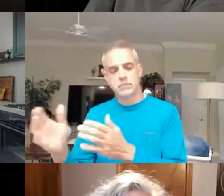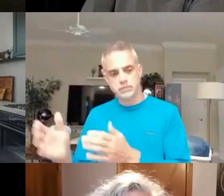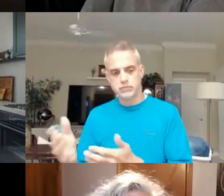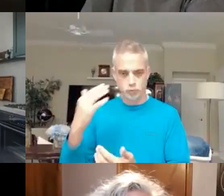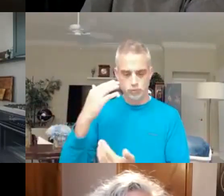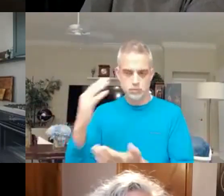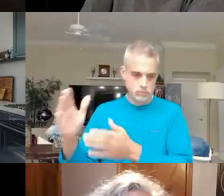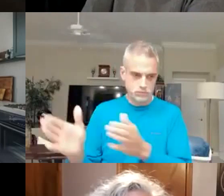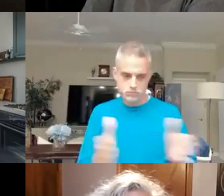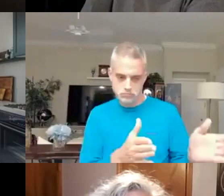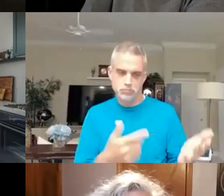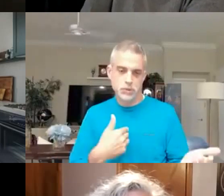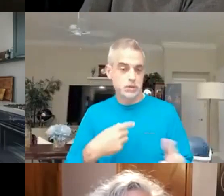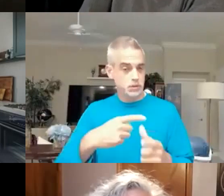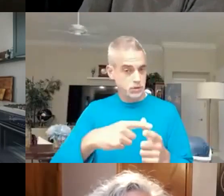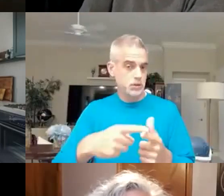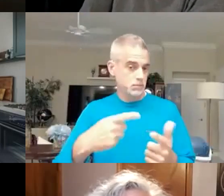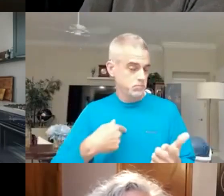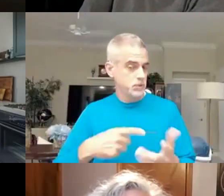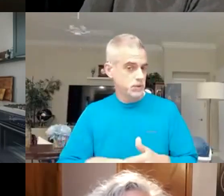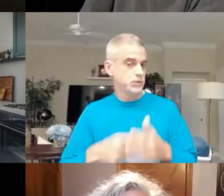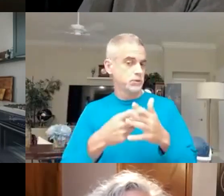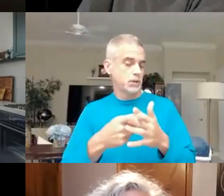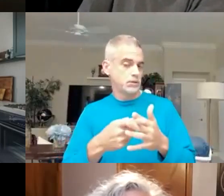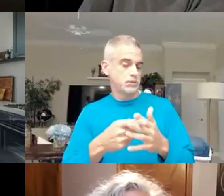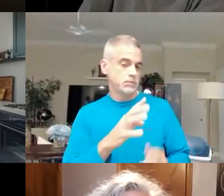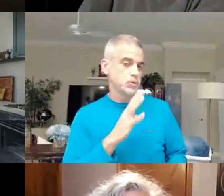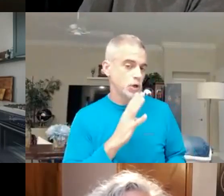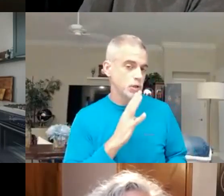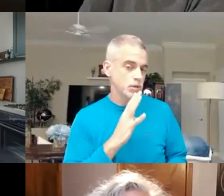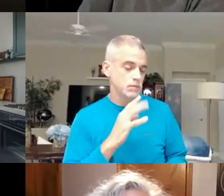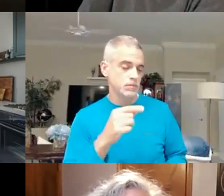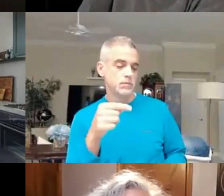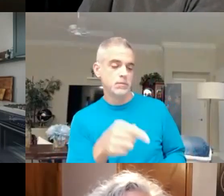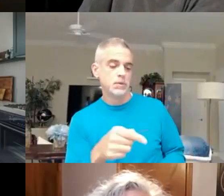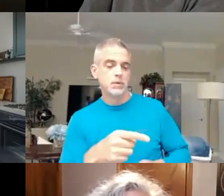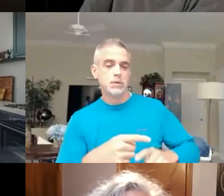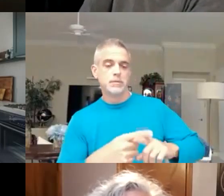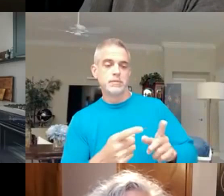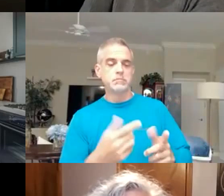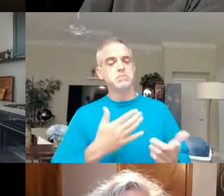They make an announcement before when the person first answers the phone, right. So then, it starts, I start talking